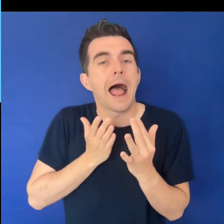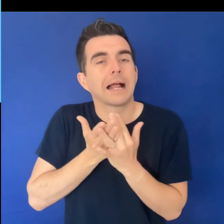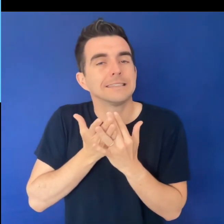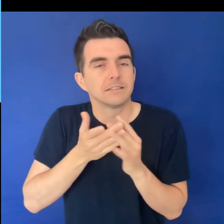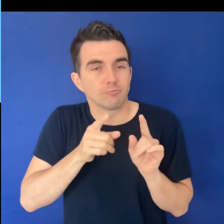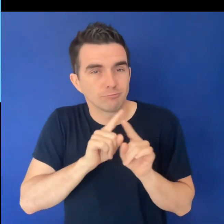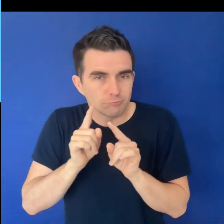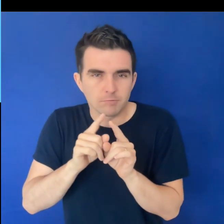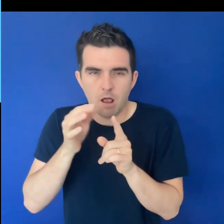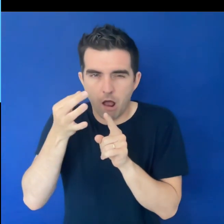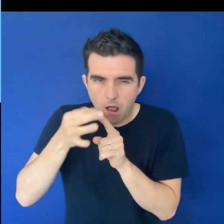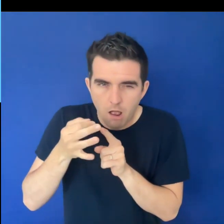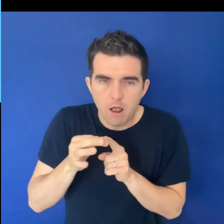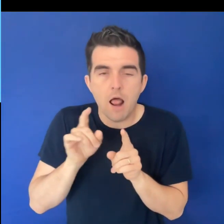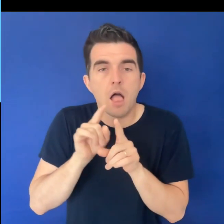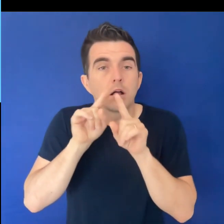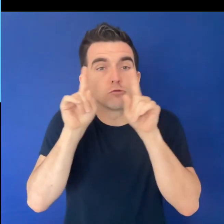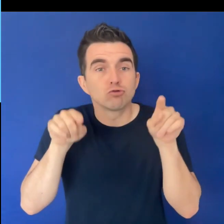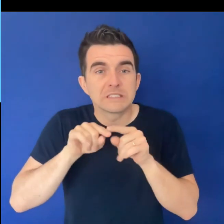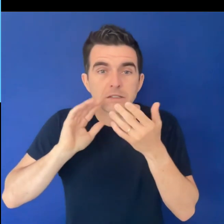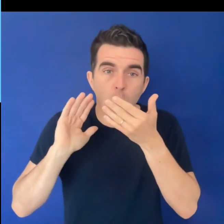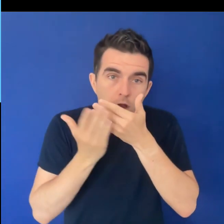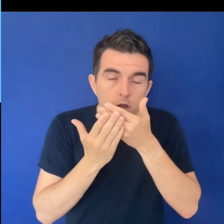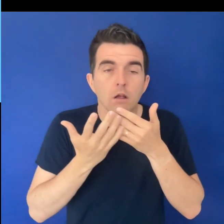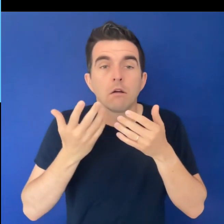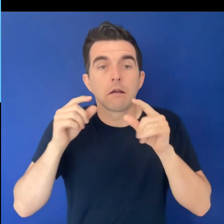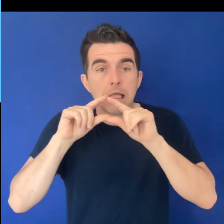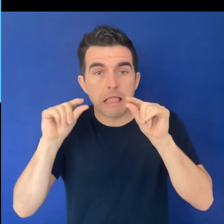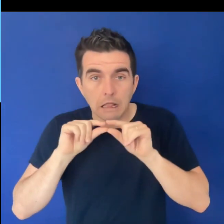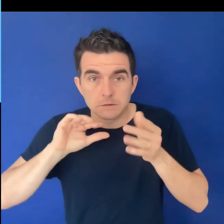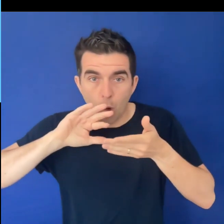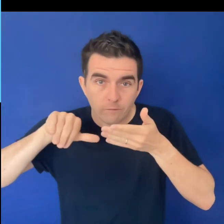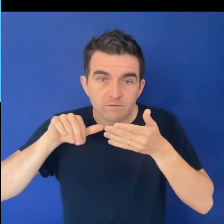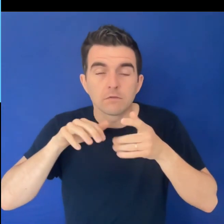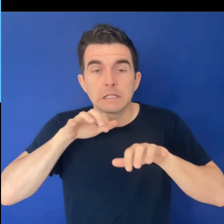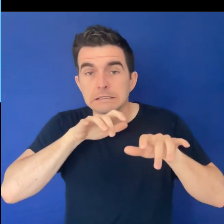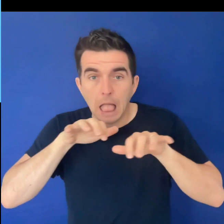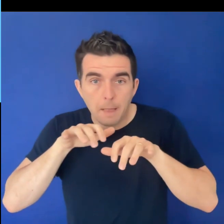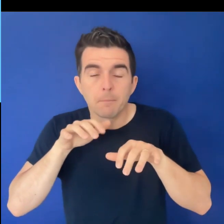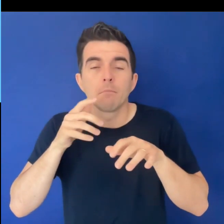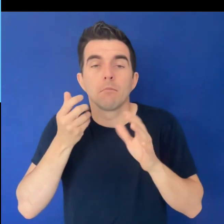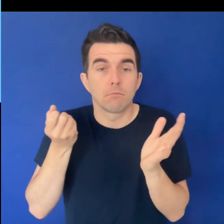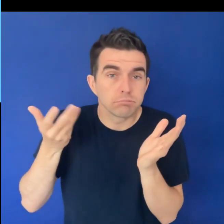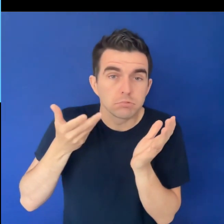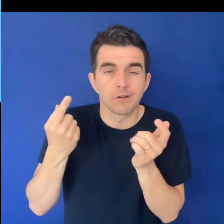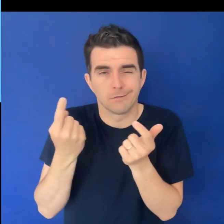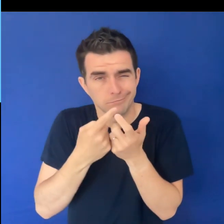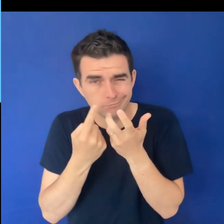specific settings like removing screen sway, turning off text effects and typing, providing